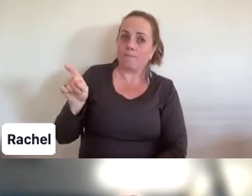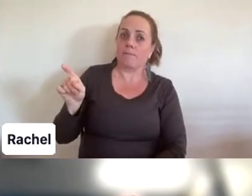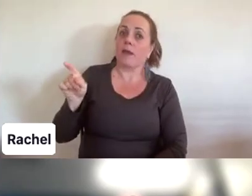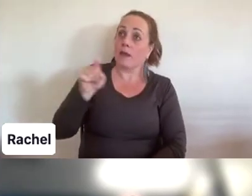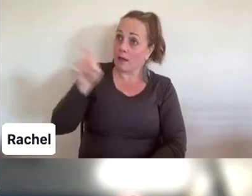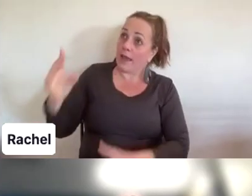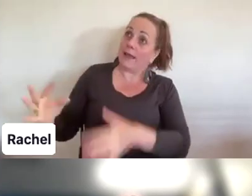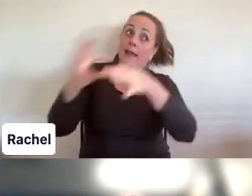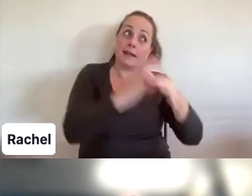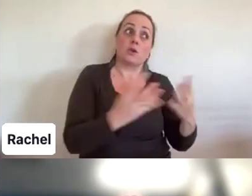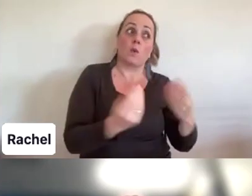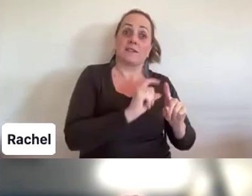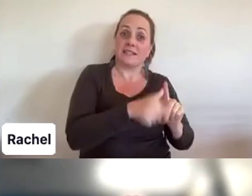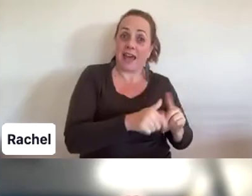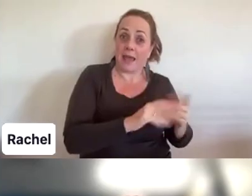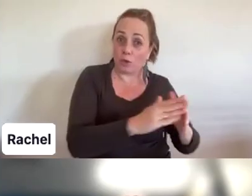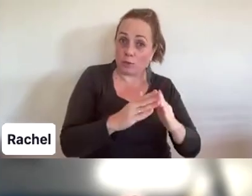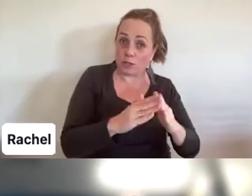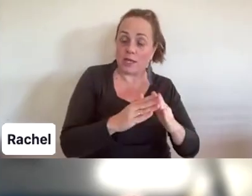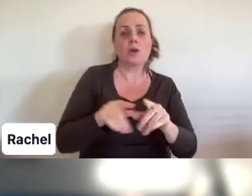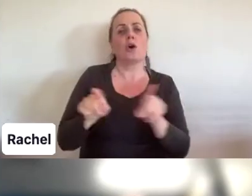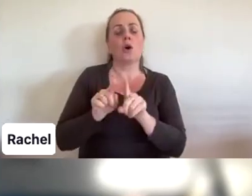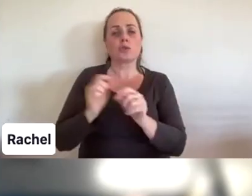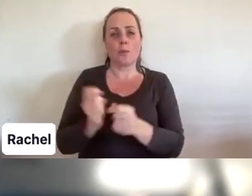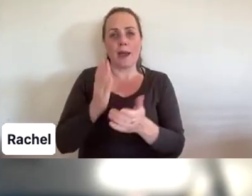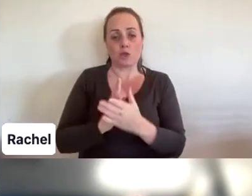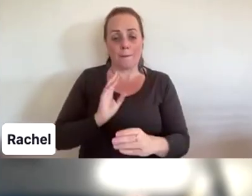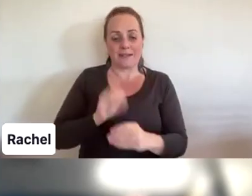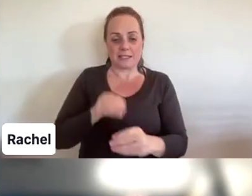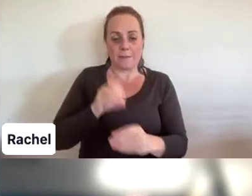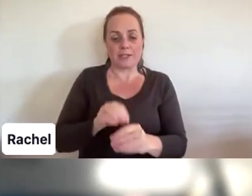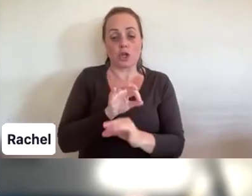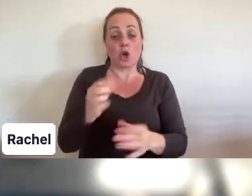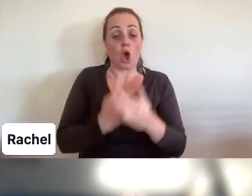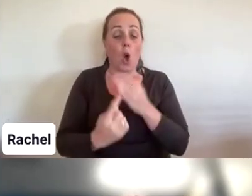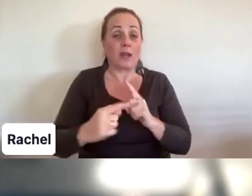of disabled people, and to help ensure that participation is not only possible, but equitable